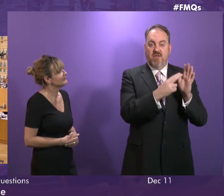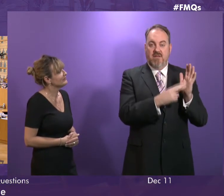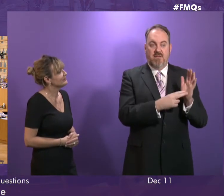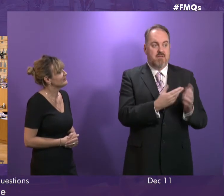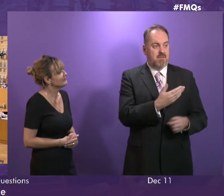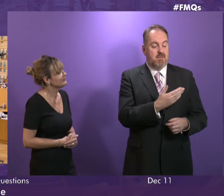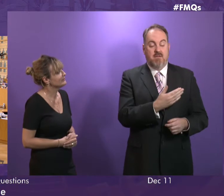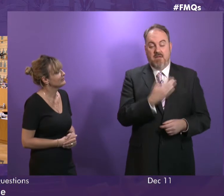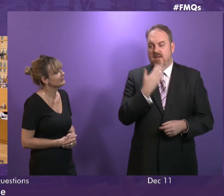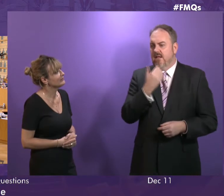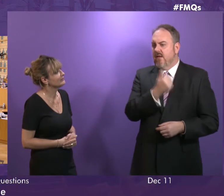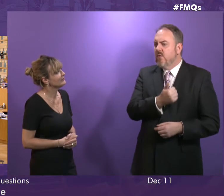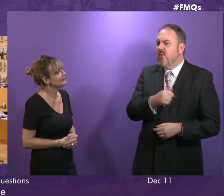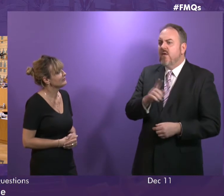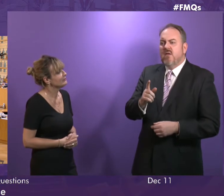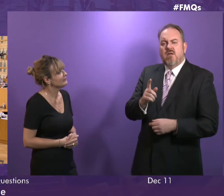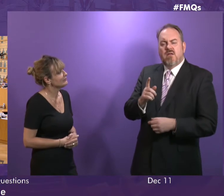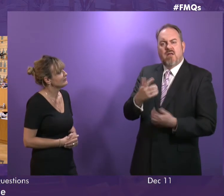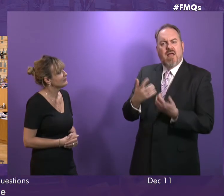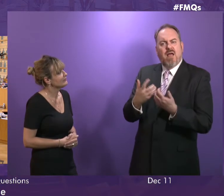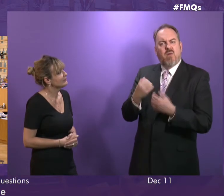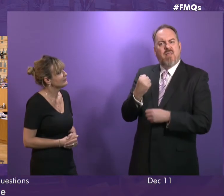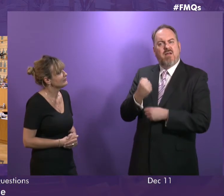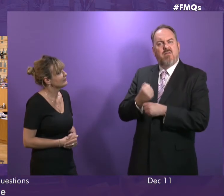To ask the First Minister what assistance the Scottish Government is providing to public